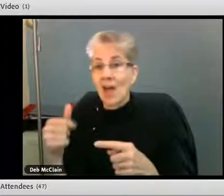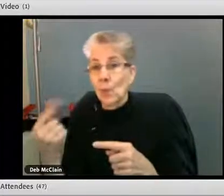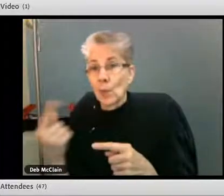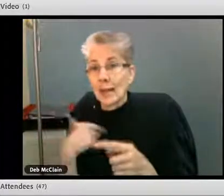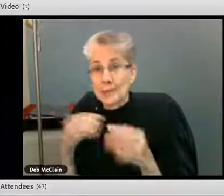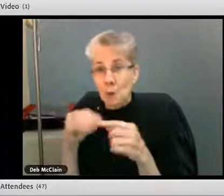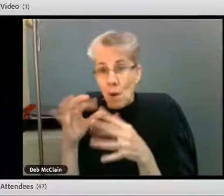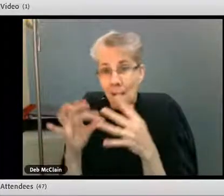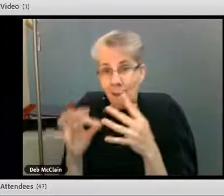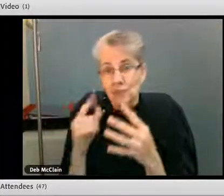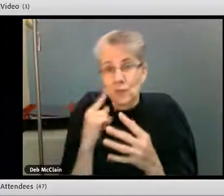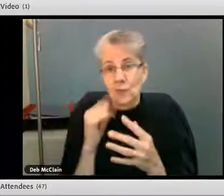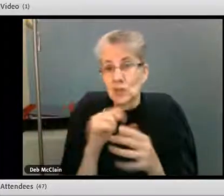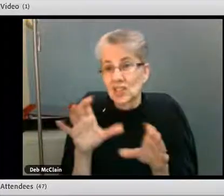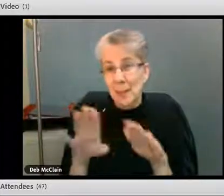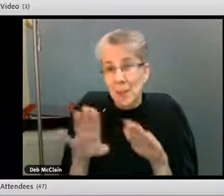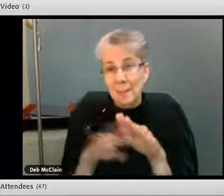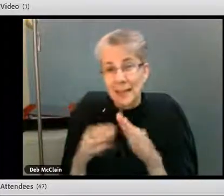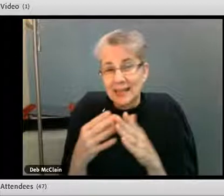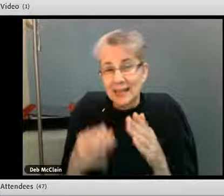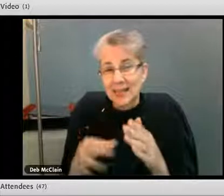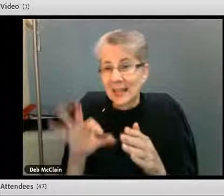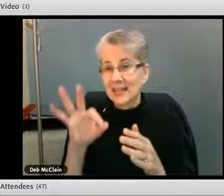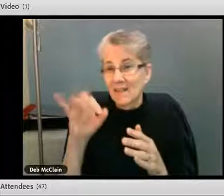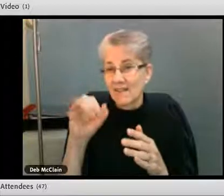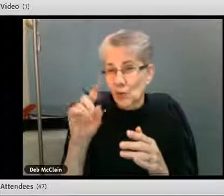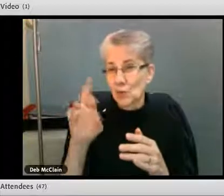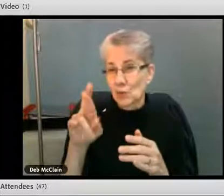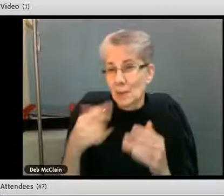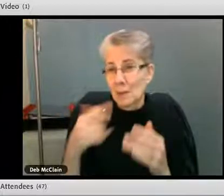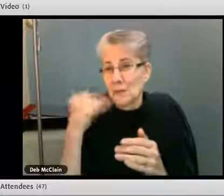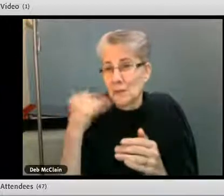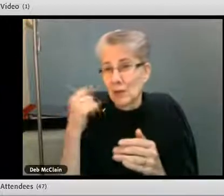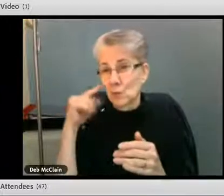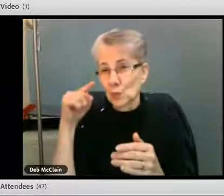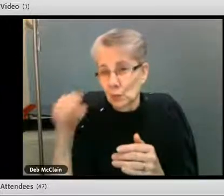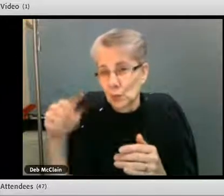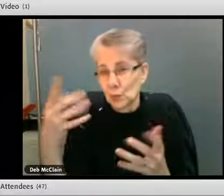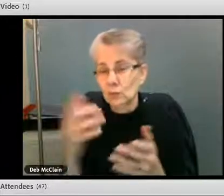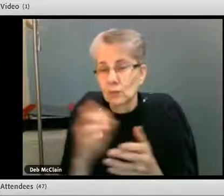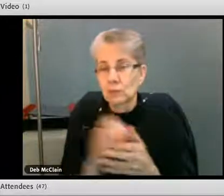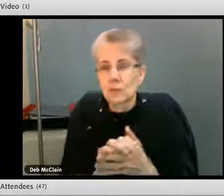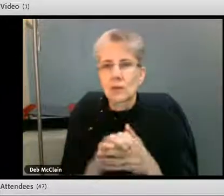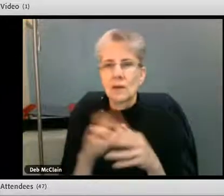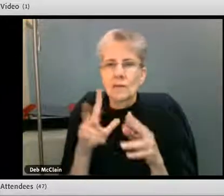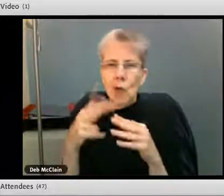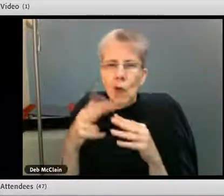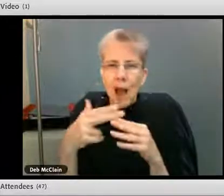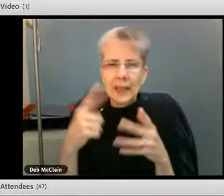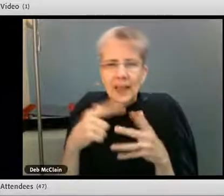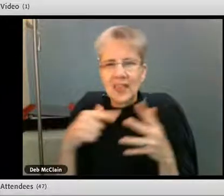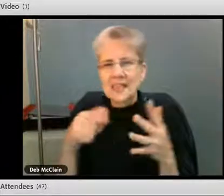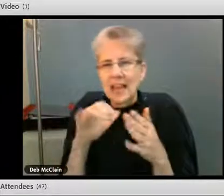this might actually work in a little bit better. Crop, rotate. Basic colorings and things like that, fine tuning your picture